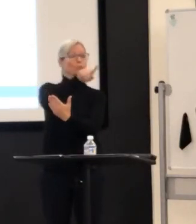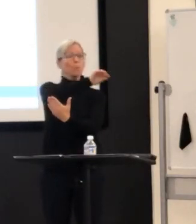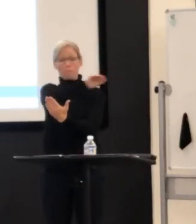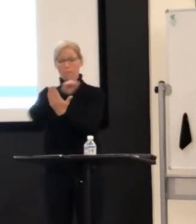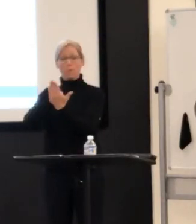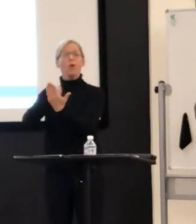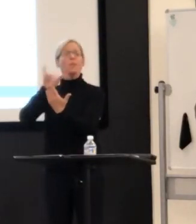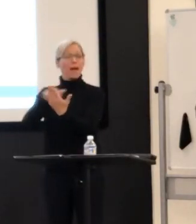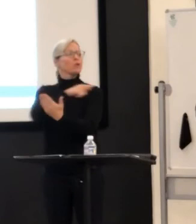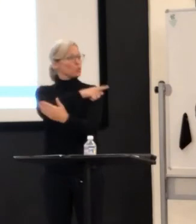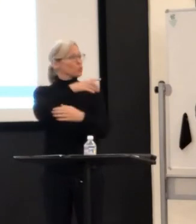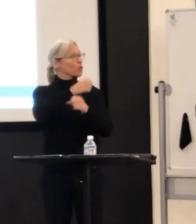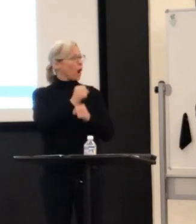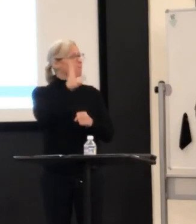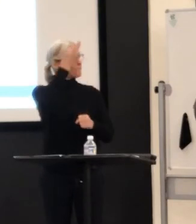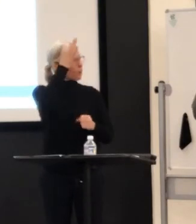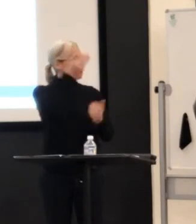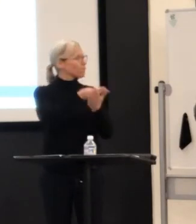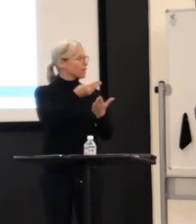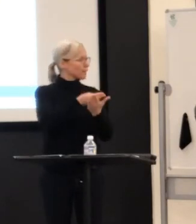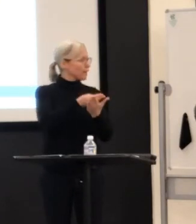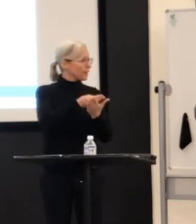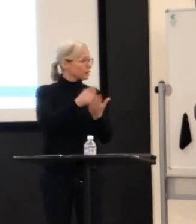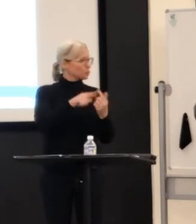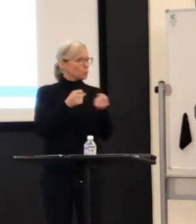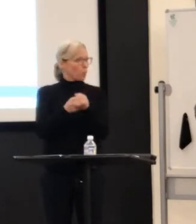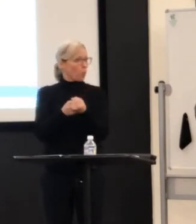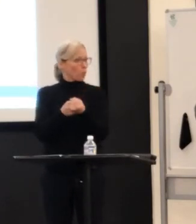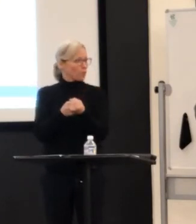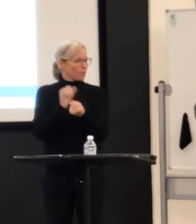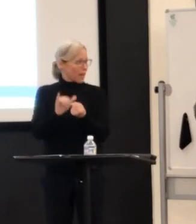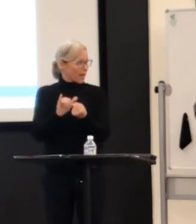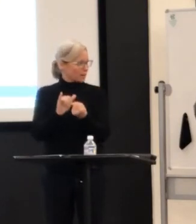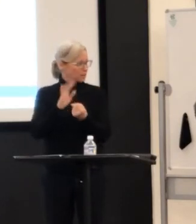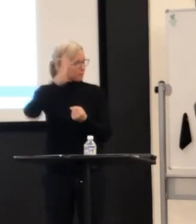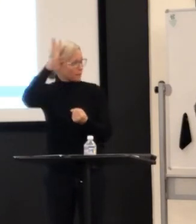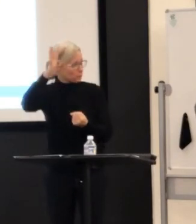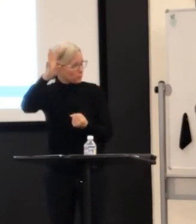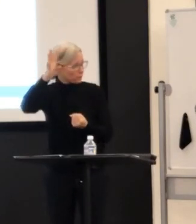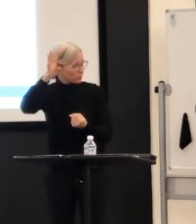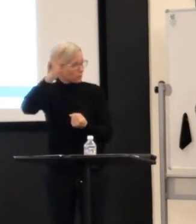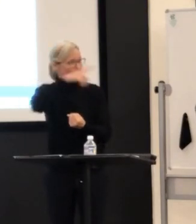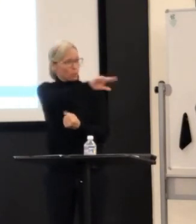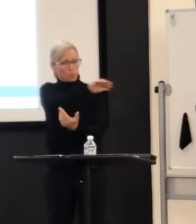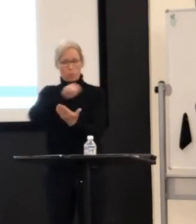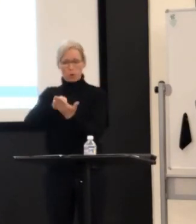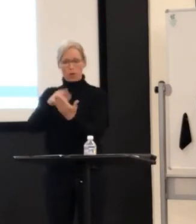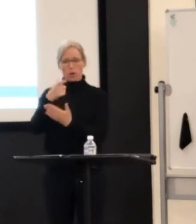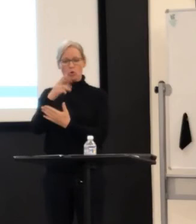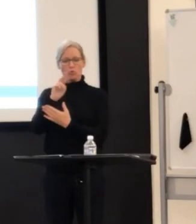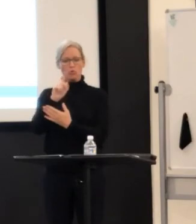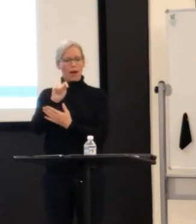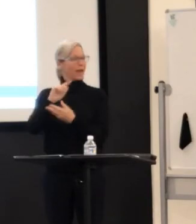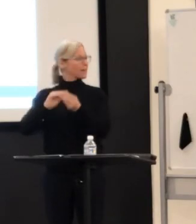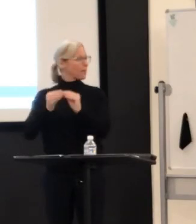and you state the grant number and so on and then it means usually under the contract